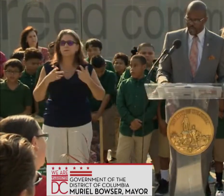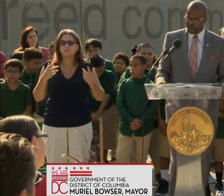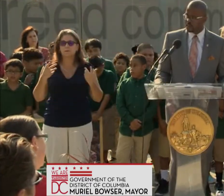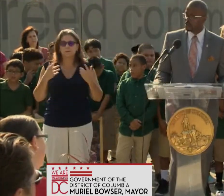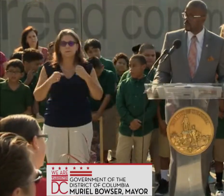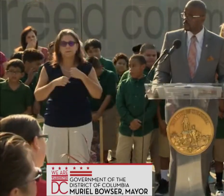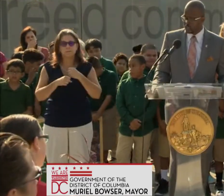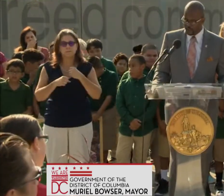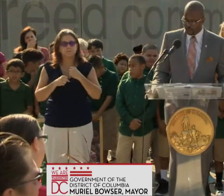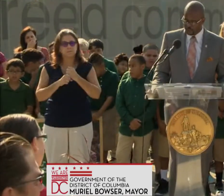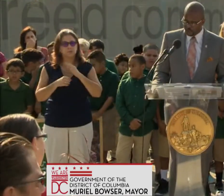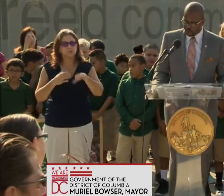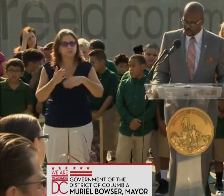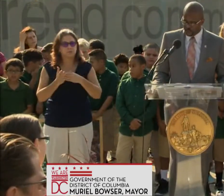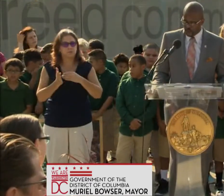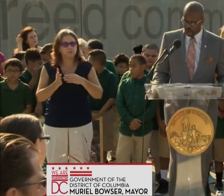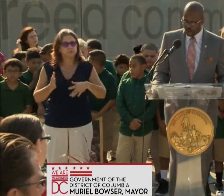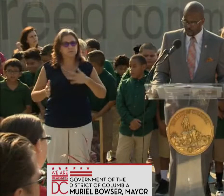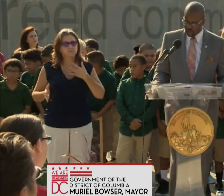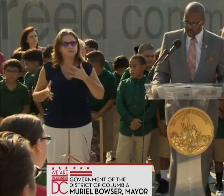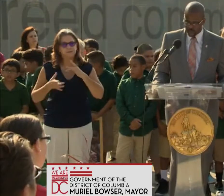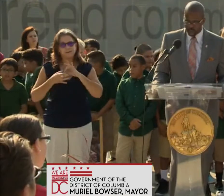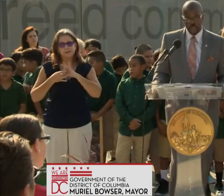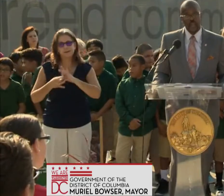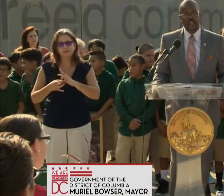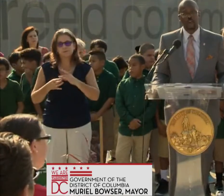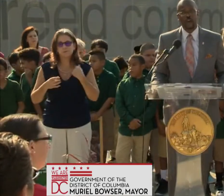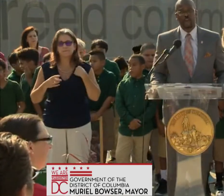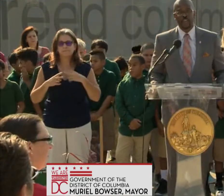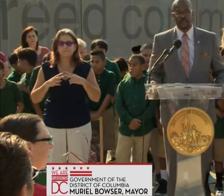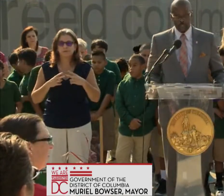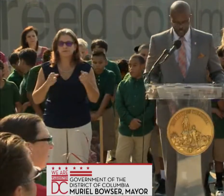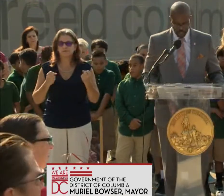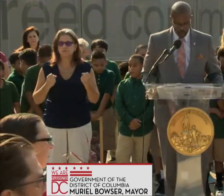the diversity of our students of our teachers and of our families thank you